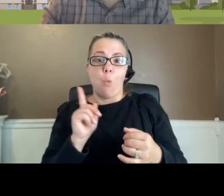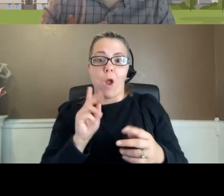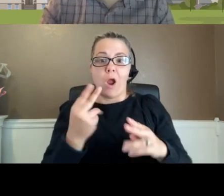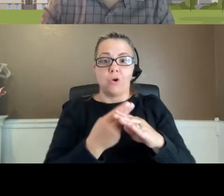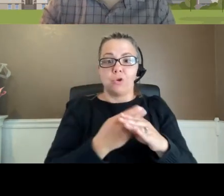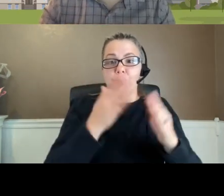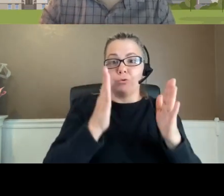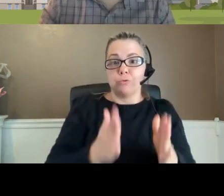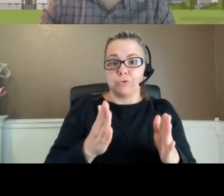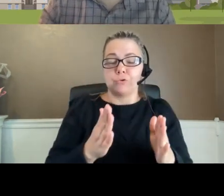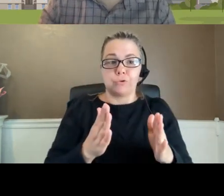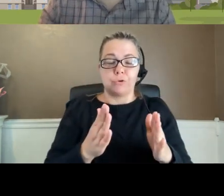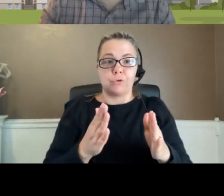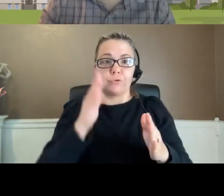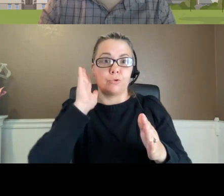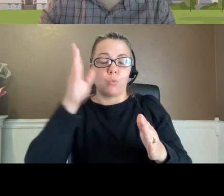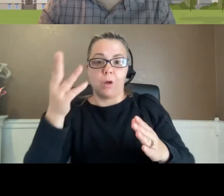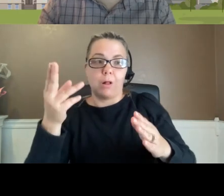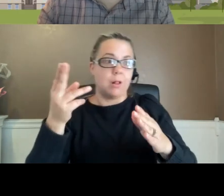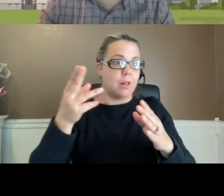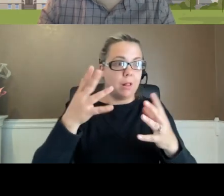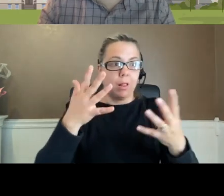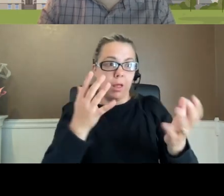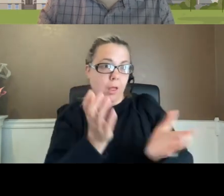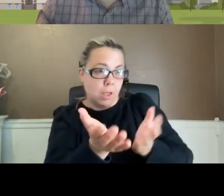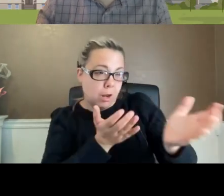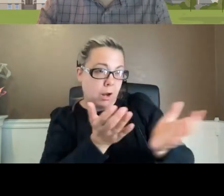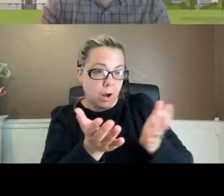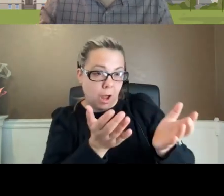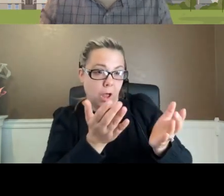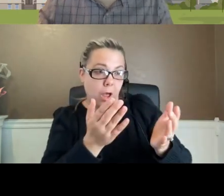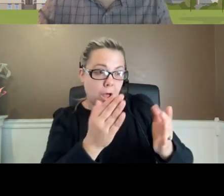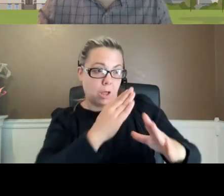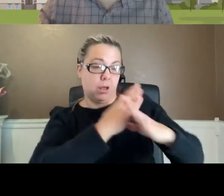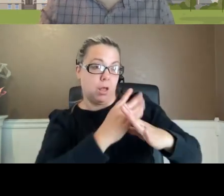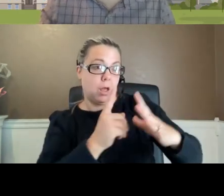that are going to pose accessibility barriers to them. So we just wanted to provide a little bit of